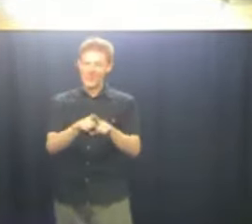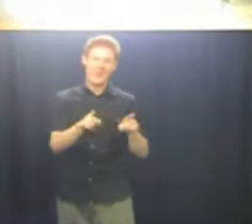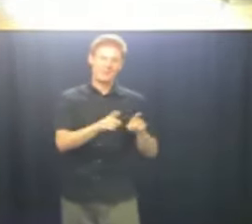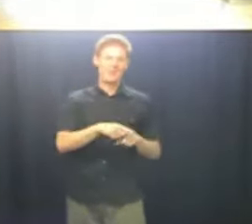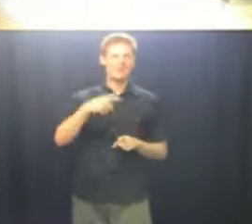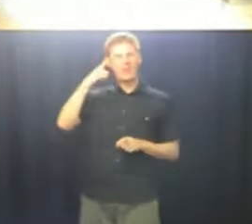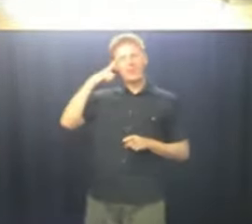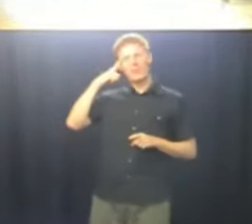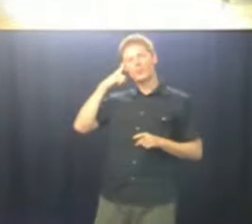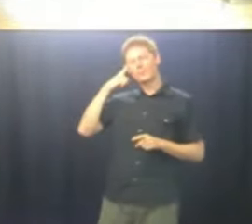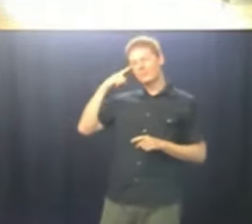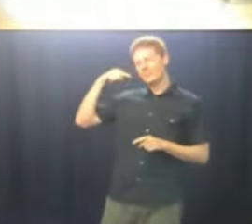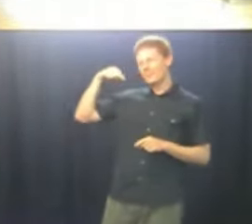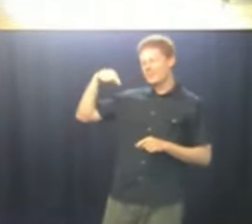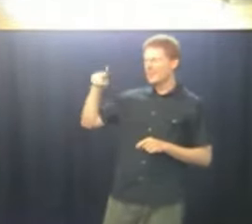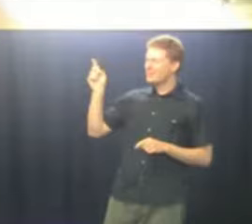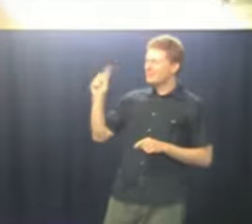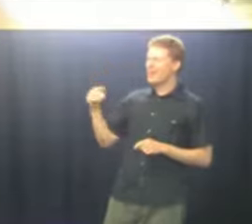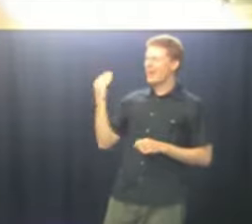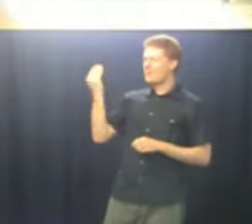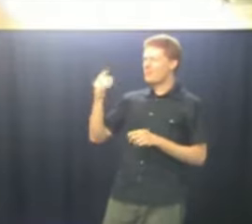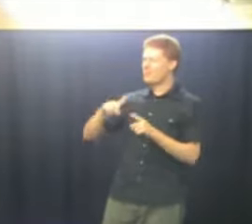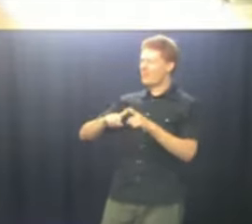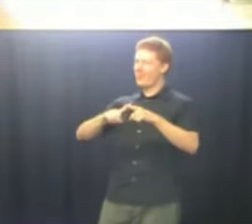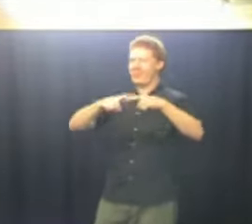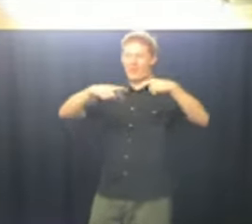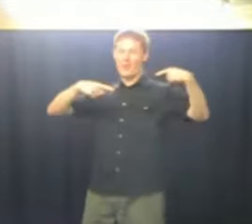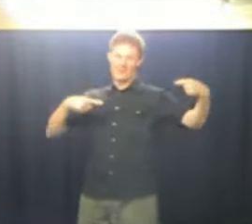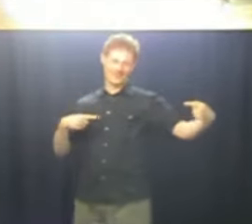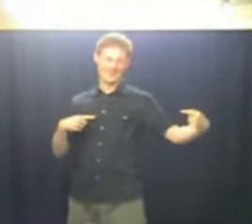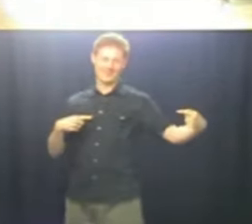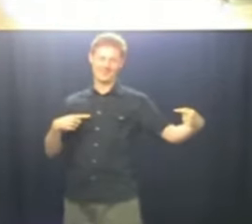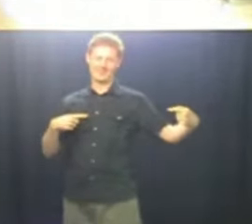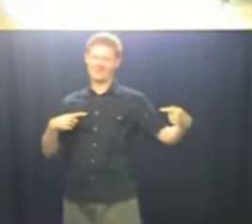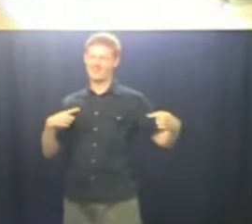the same again and again and again so I thought today I would preach the opposite